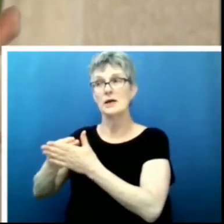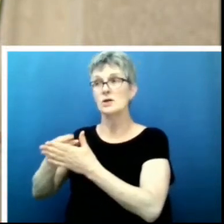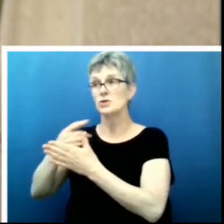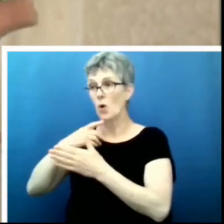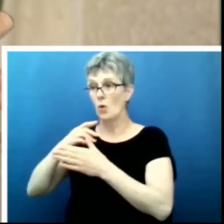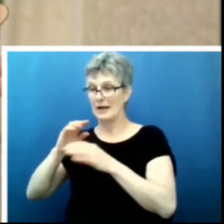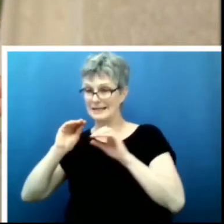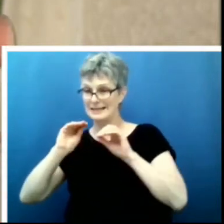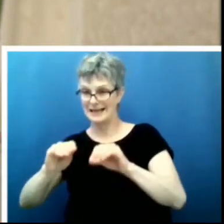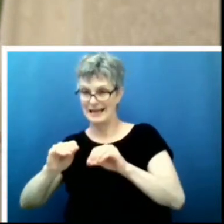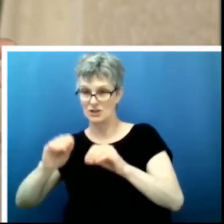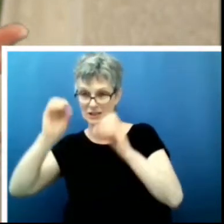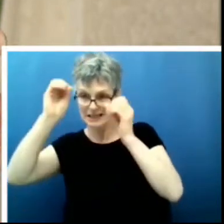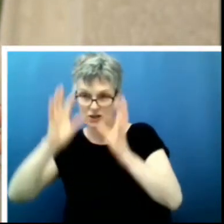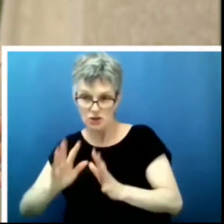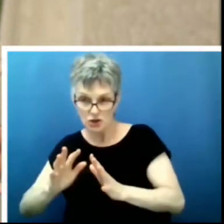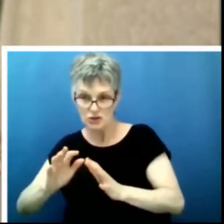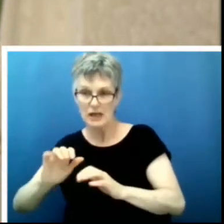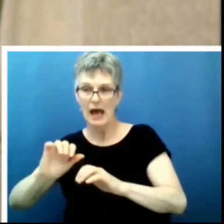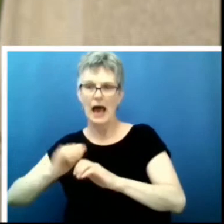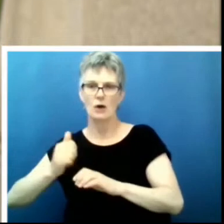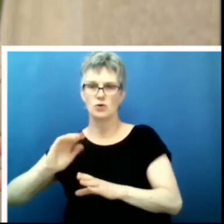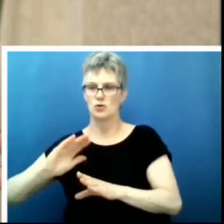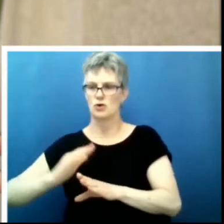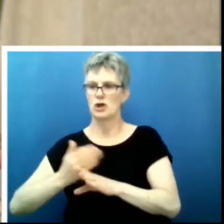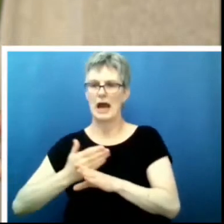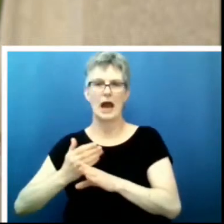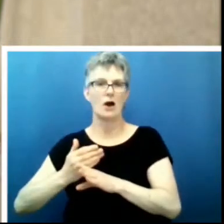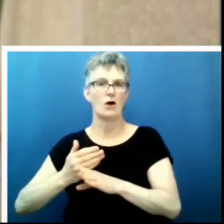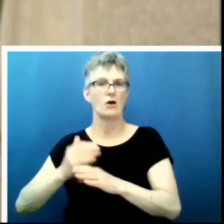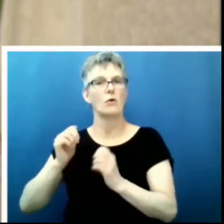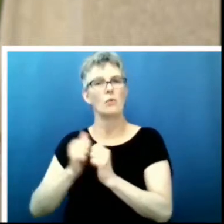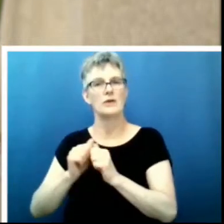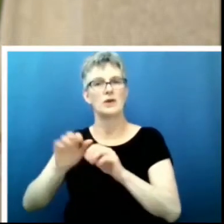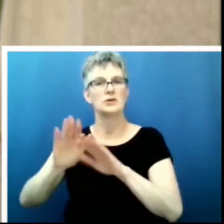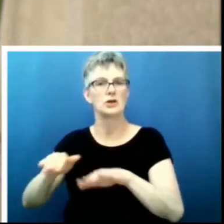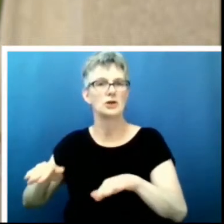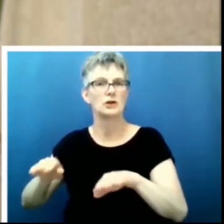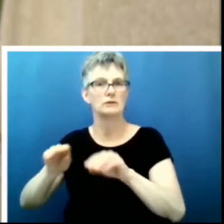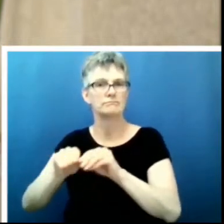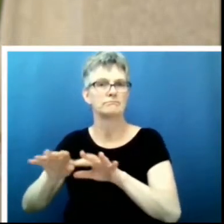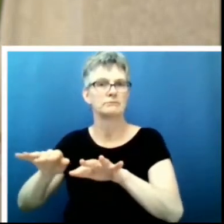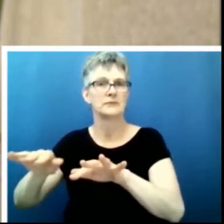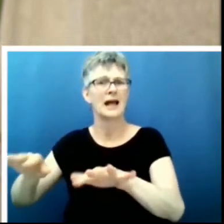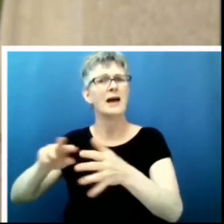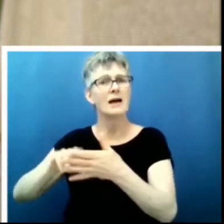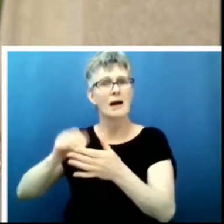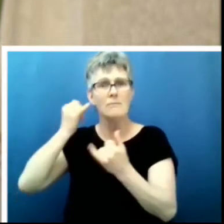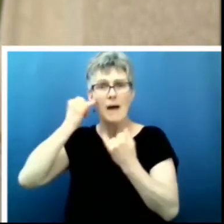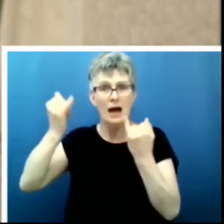Can you imagine our next generation of global leaders being able to have access to peace and chaos?